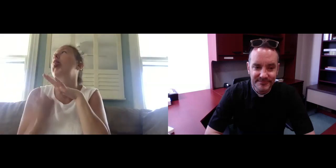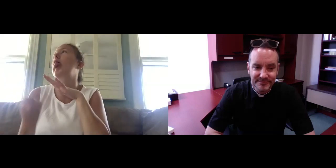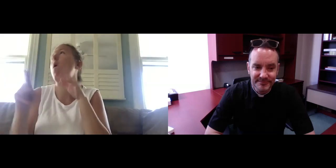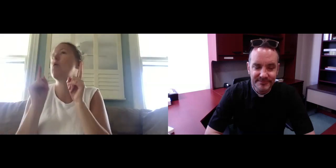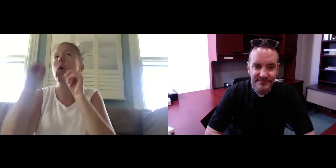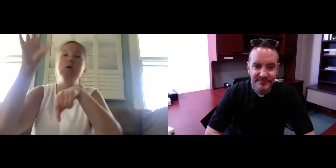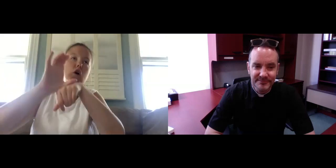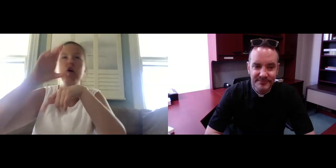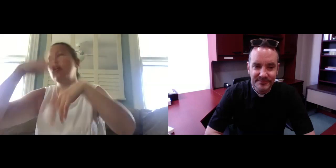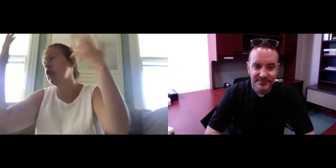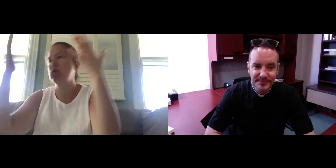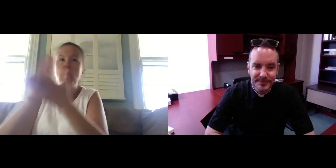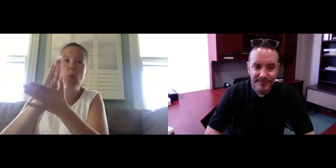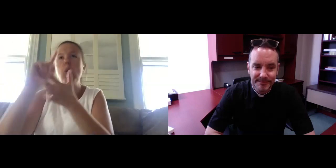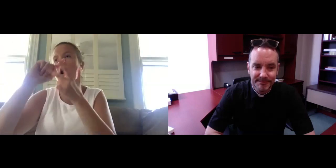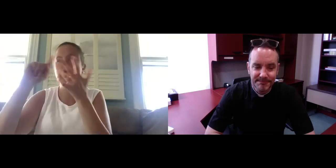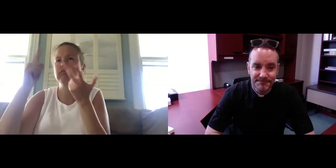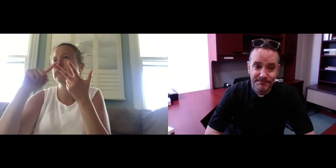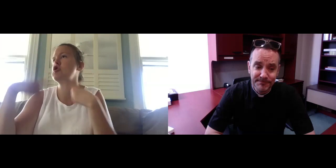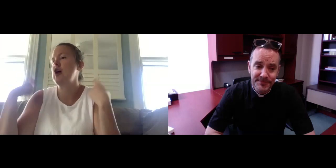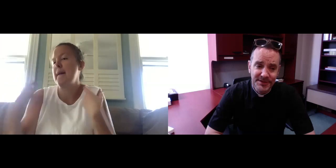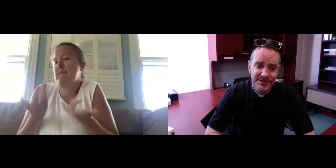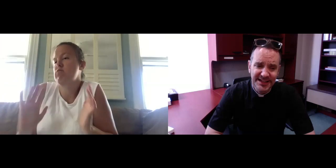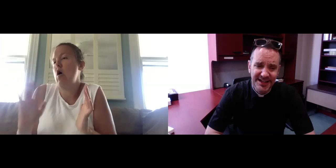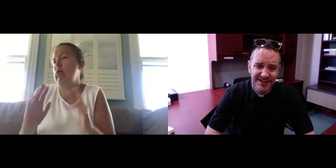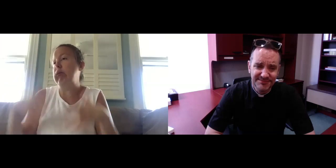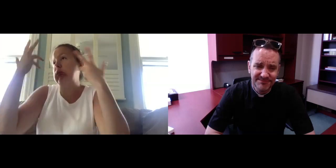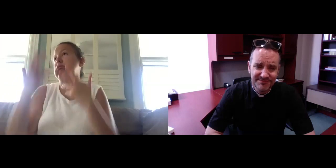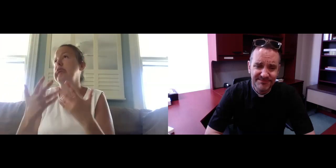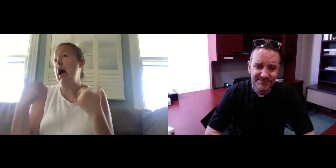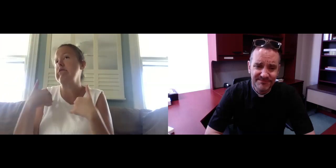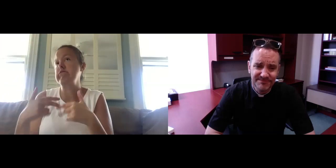though there's a lot of panic and fear about the coronavirus. I know it's easy